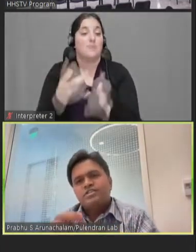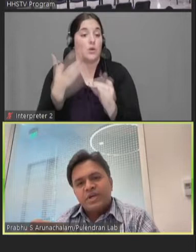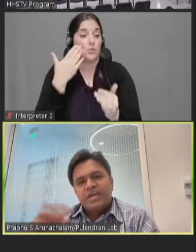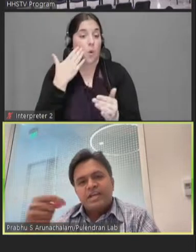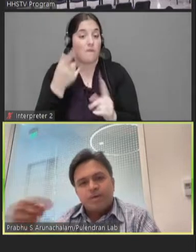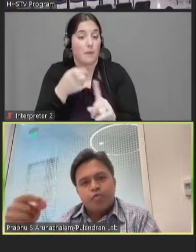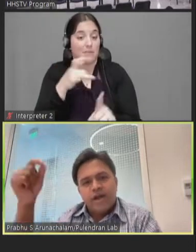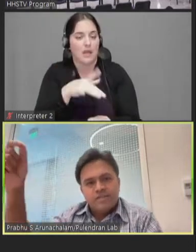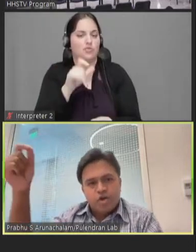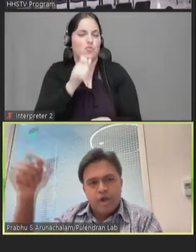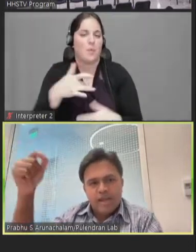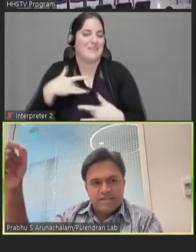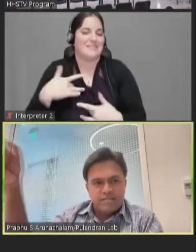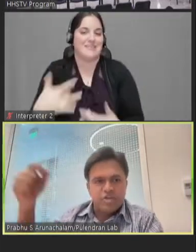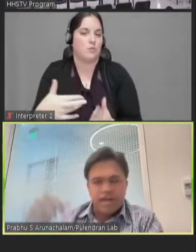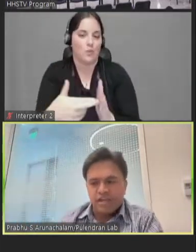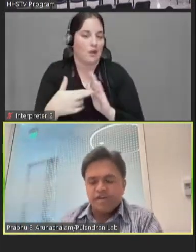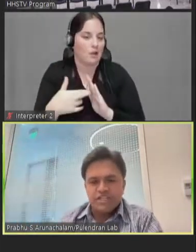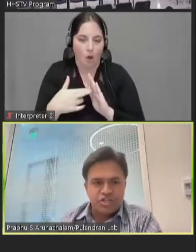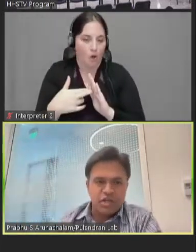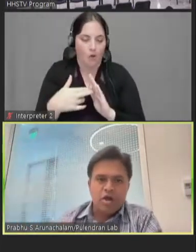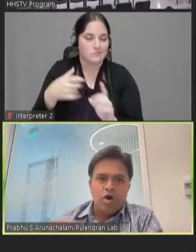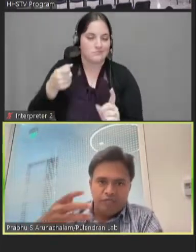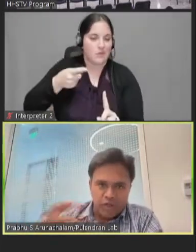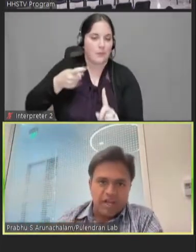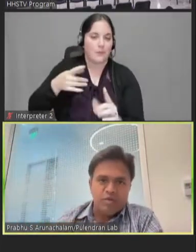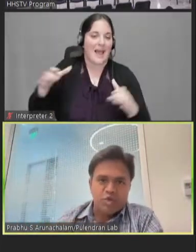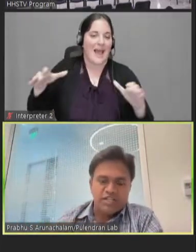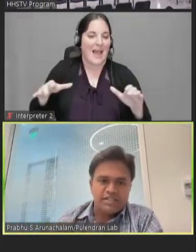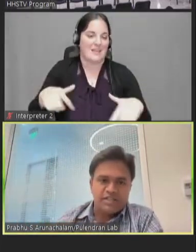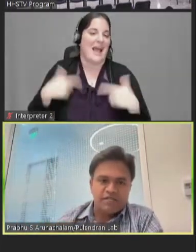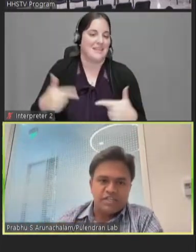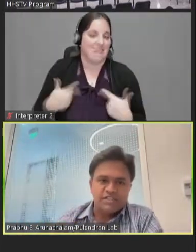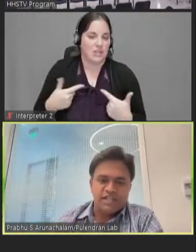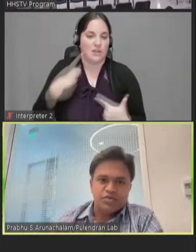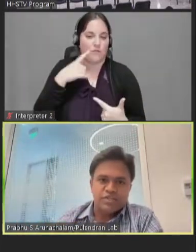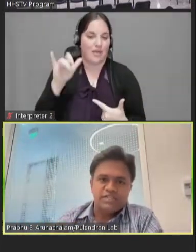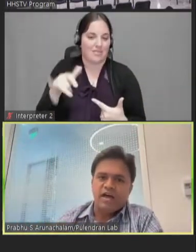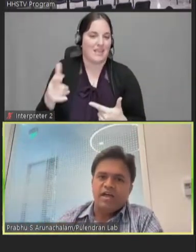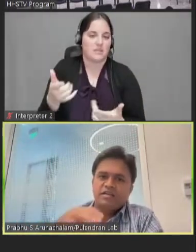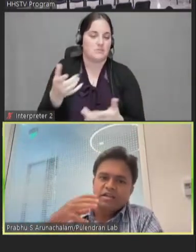typically require toll-like receptor activation for the immunogenicity of these adjuvants. And